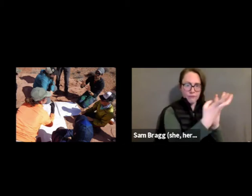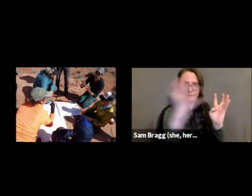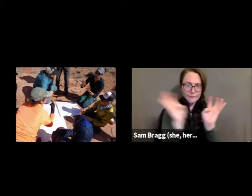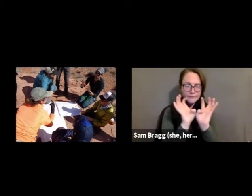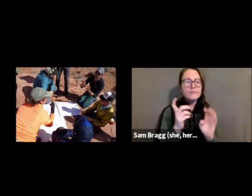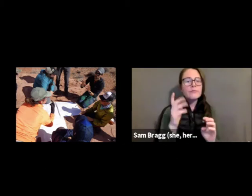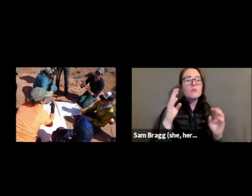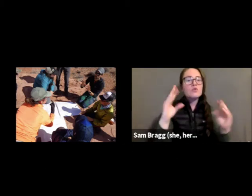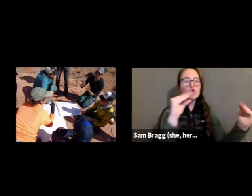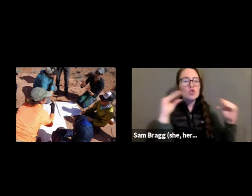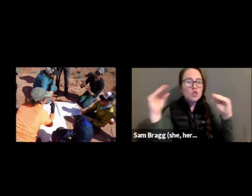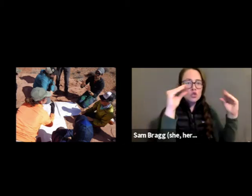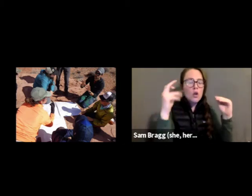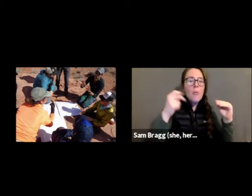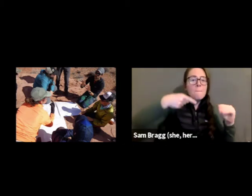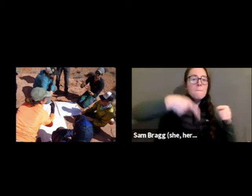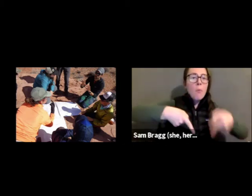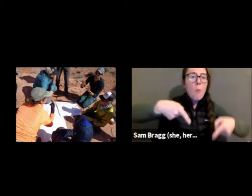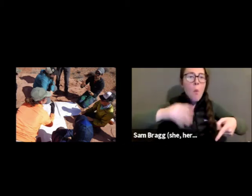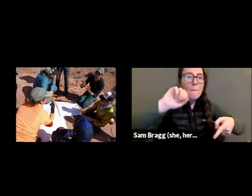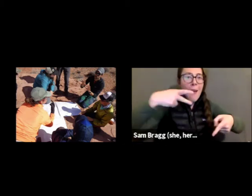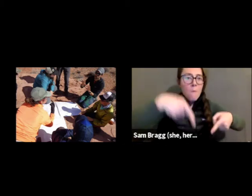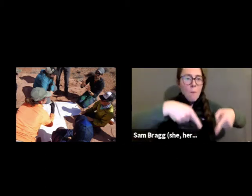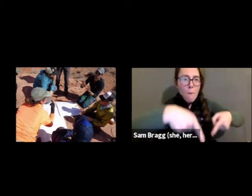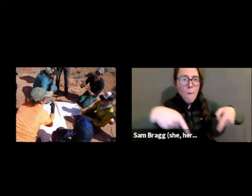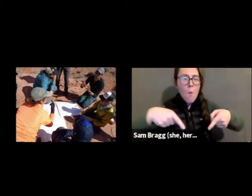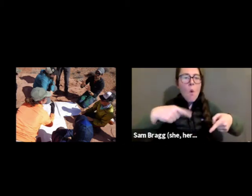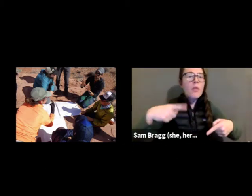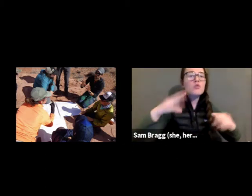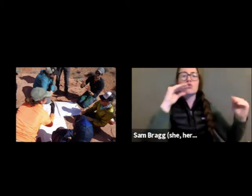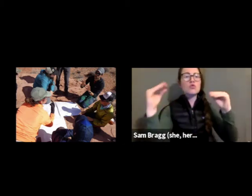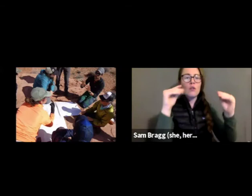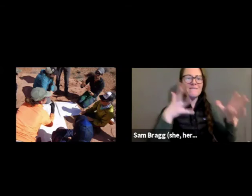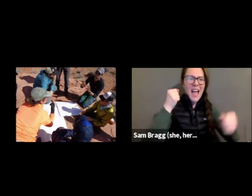Really all the individuals involved were talking and pointing at the map and trying to discuss